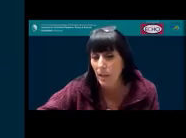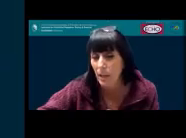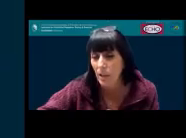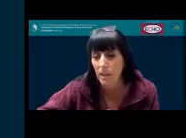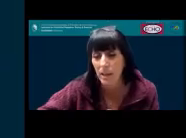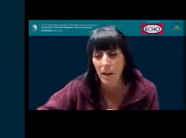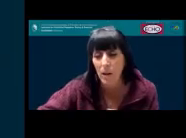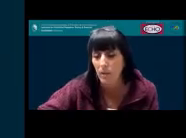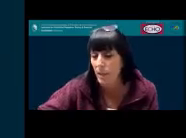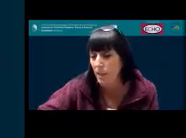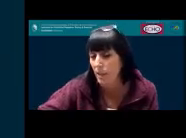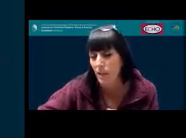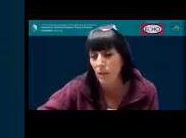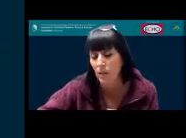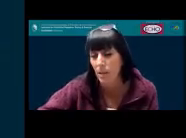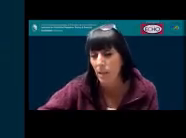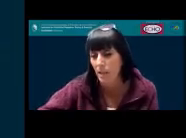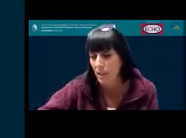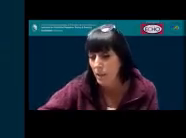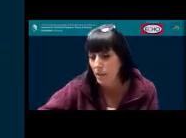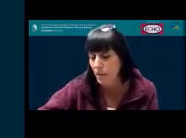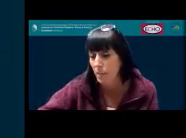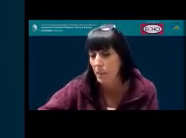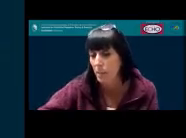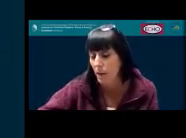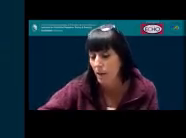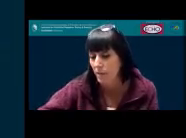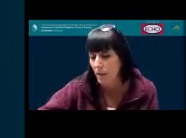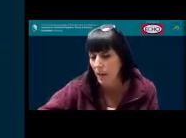session. Hopefully that you will continue to be a part of our